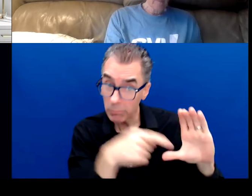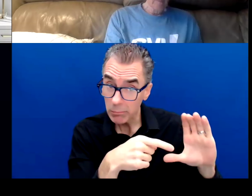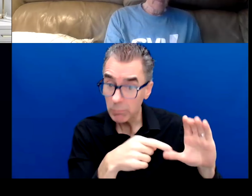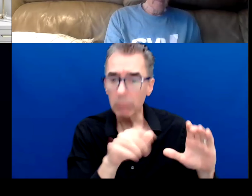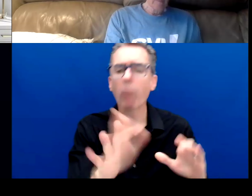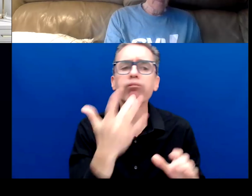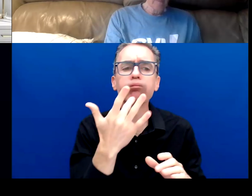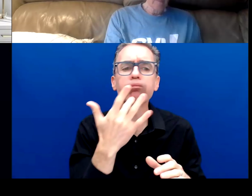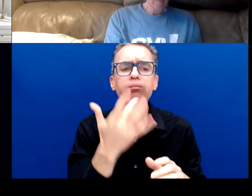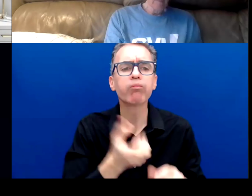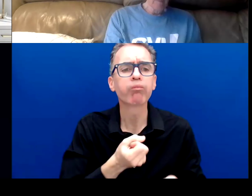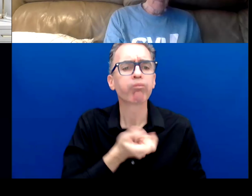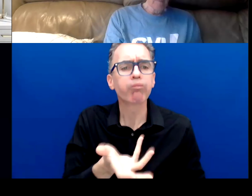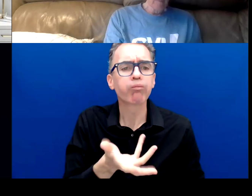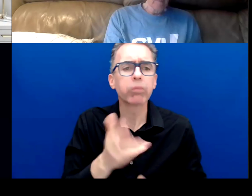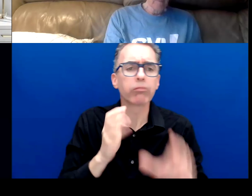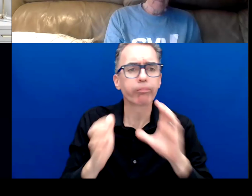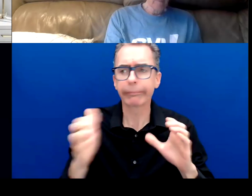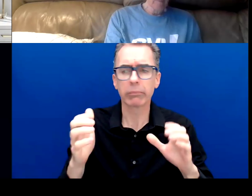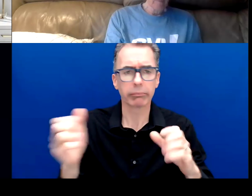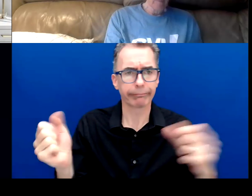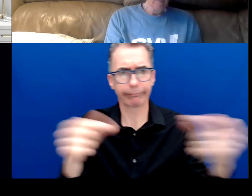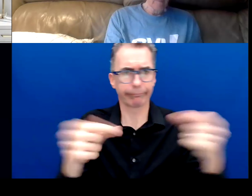What will we want that frequent communication to be?